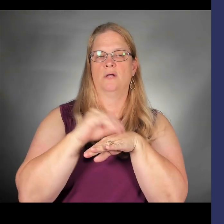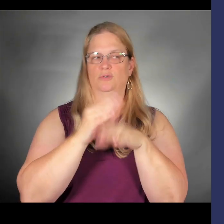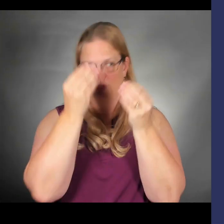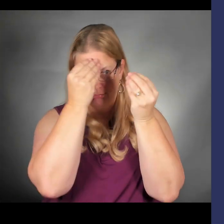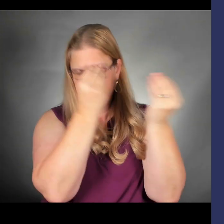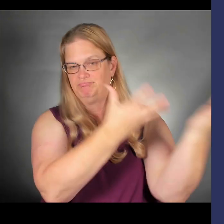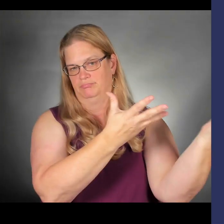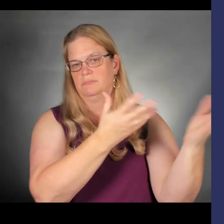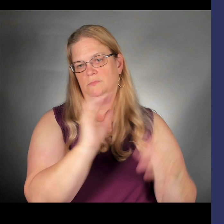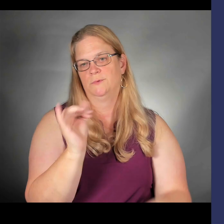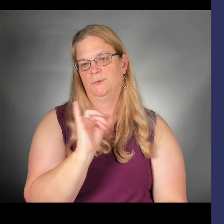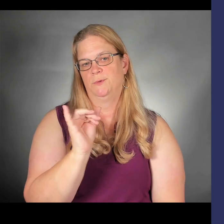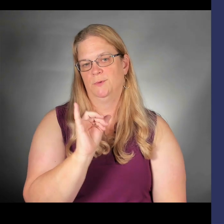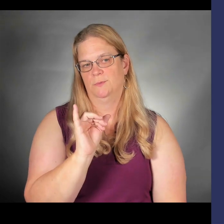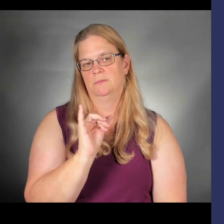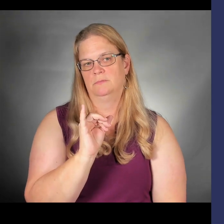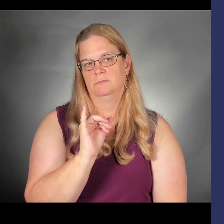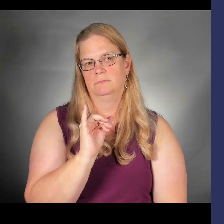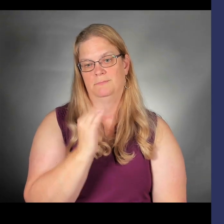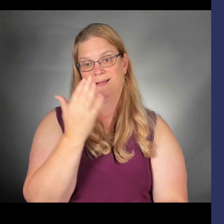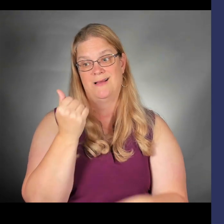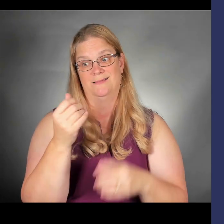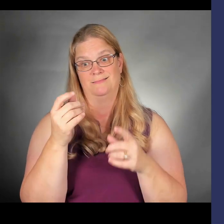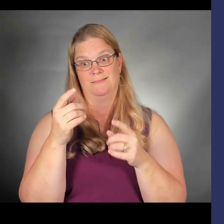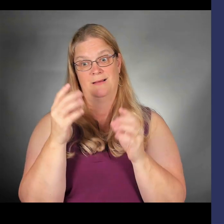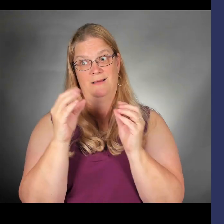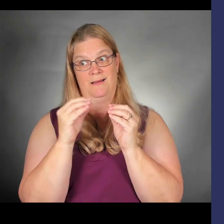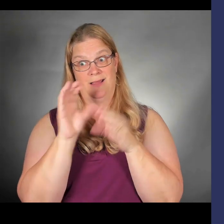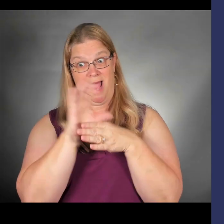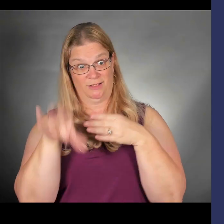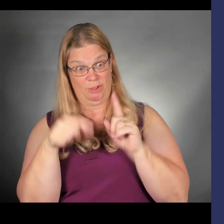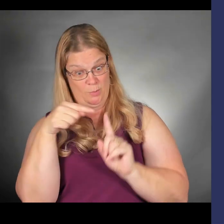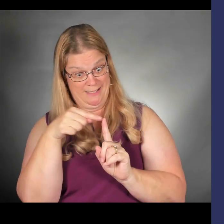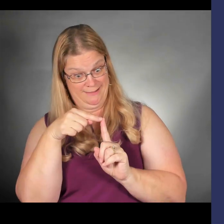consequences and have support and the counselor is updated as this occurs.